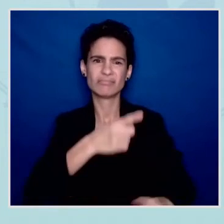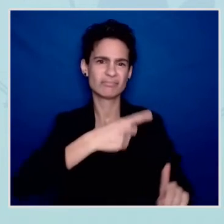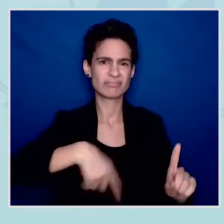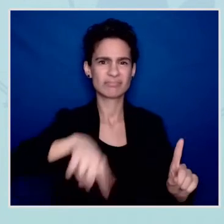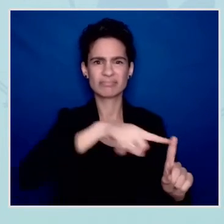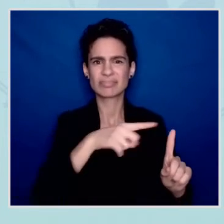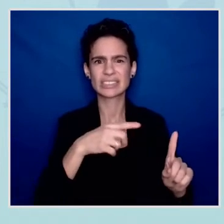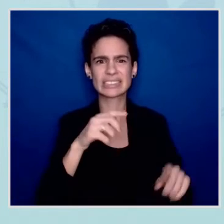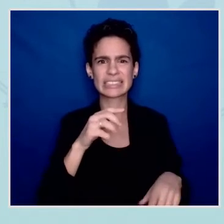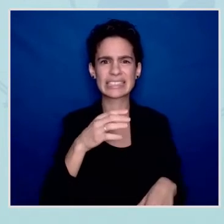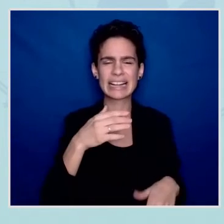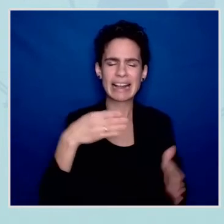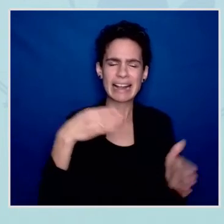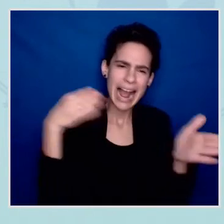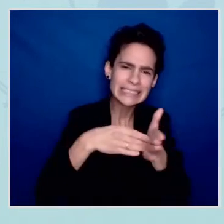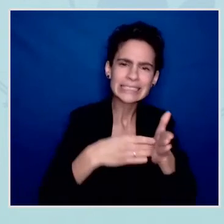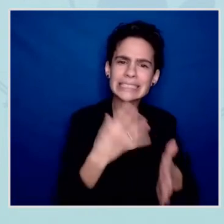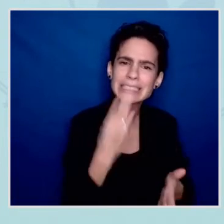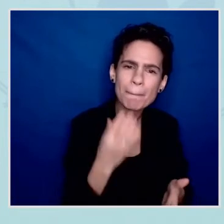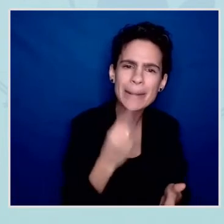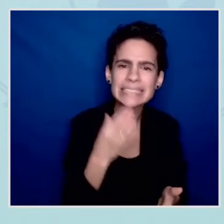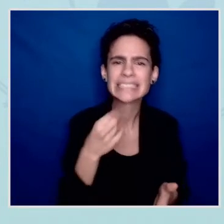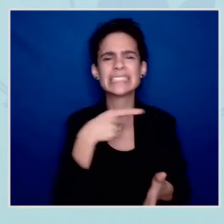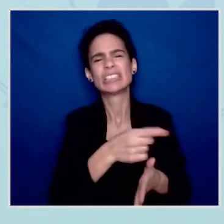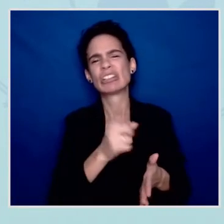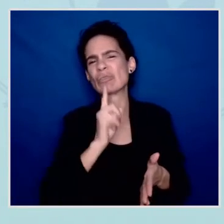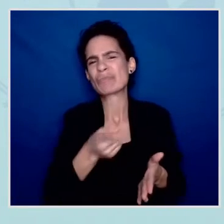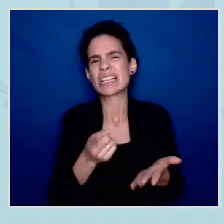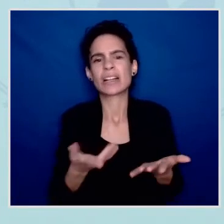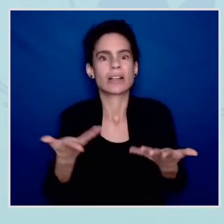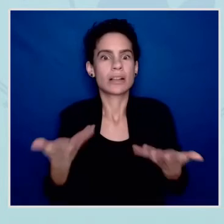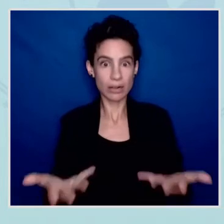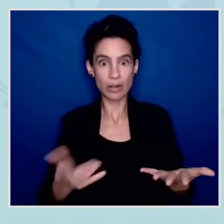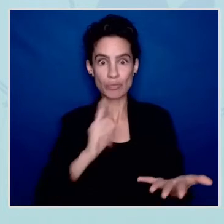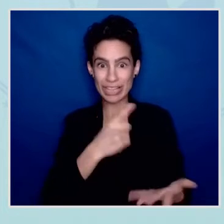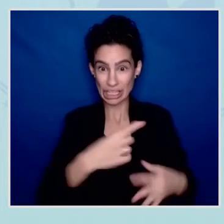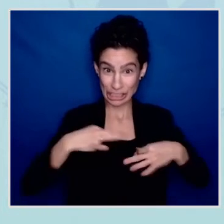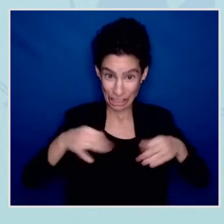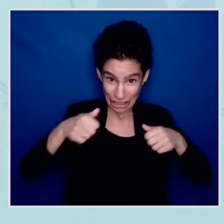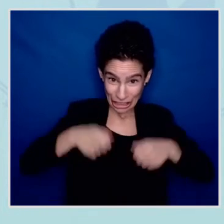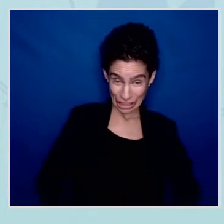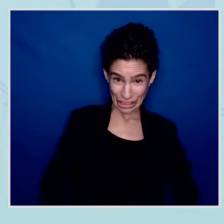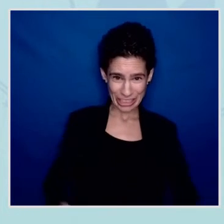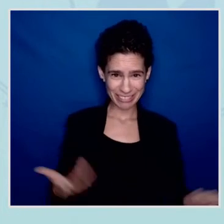STORMING OF THE CAPITAL, HOW SHOULD THEY BE TREATED BY YOUR JUSTICE DEPARTMENT? SHOULD THEY BE TREATED AS DOMESTIC TERRORIST? YES, THEY ARE A BUNCH OF